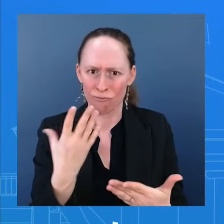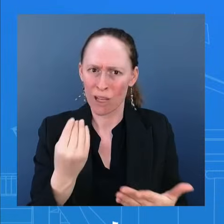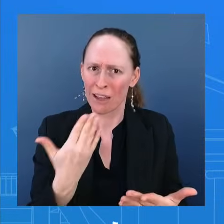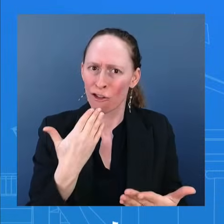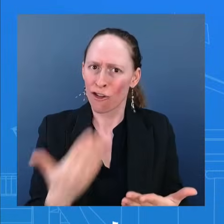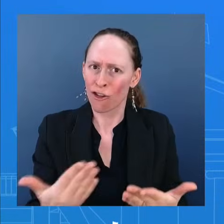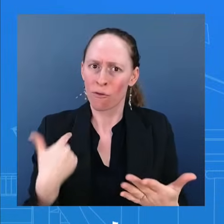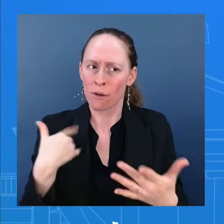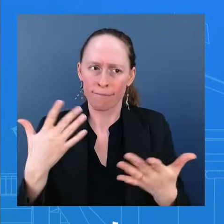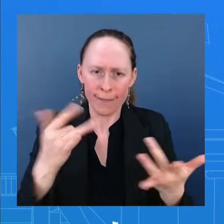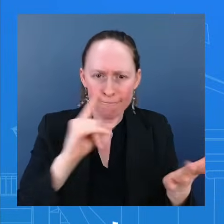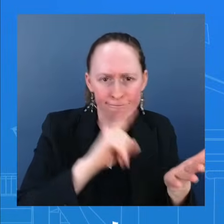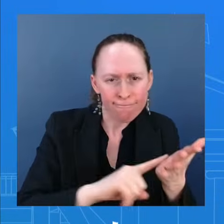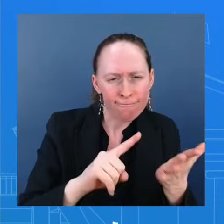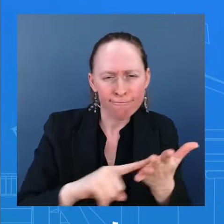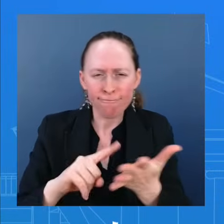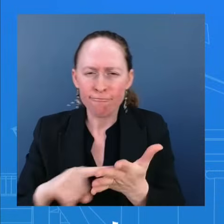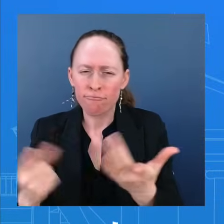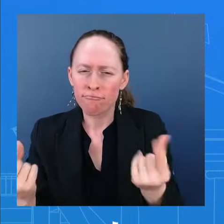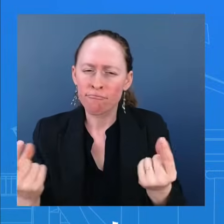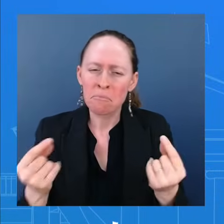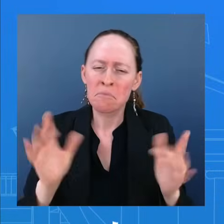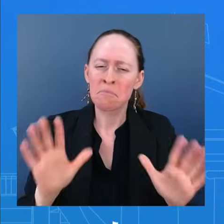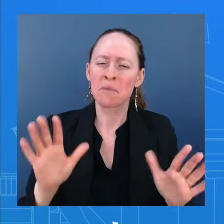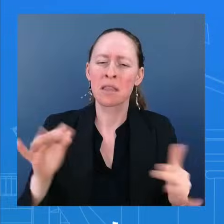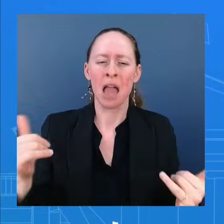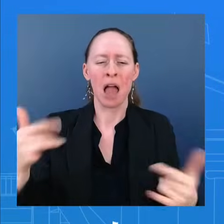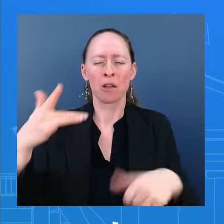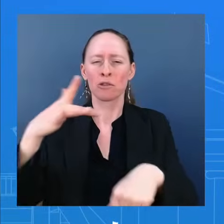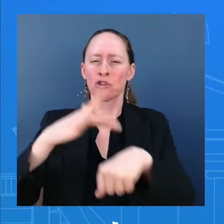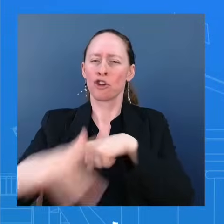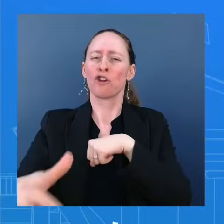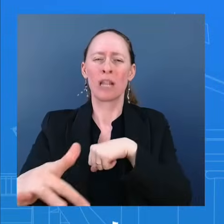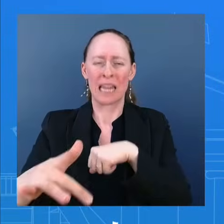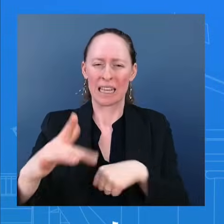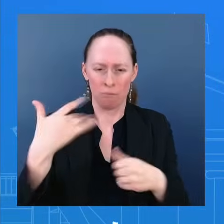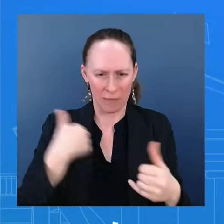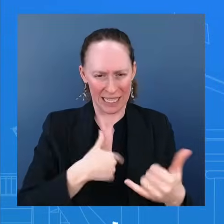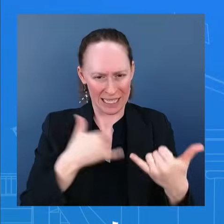We're at -- we're still in the middle of an ongoing investigation, and I'm up here explaining to you